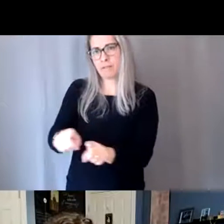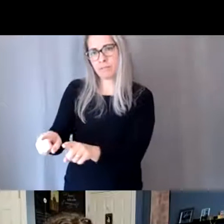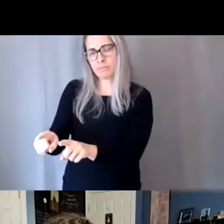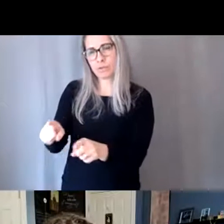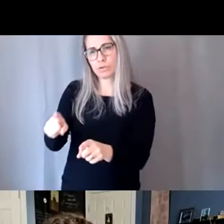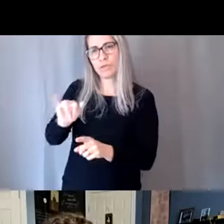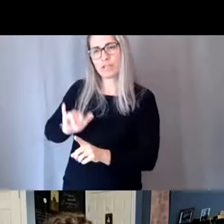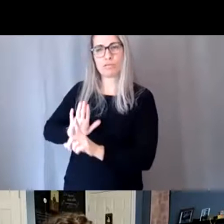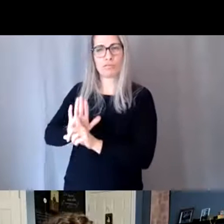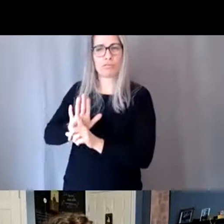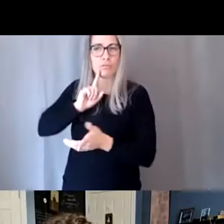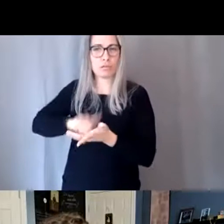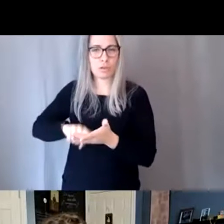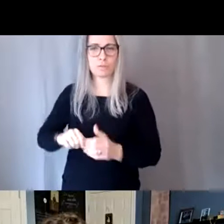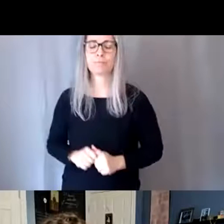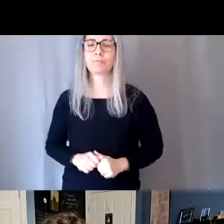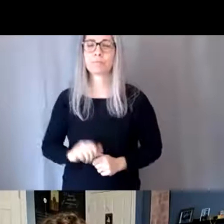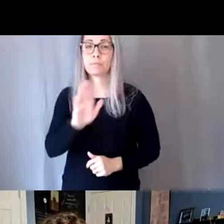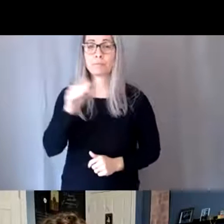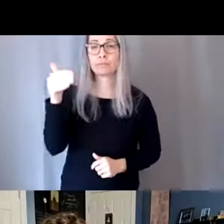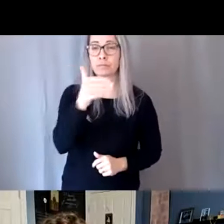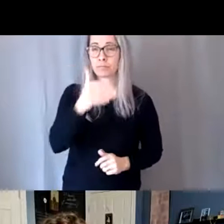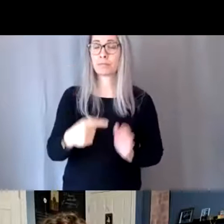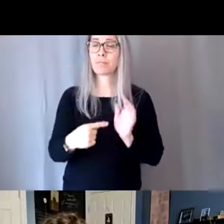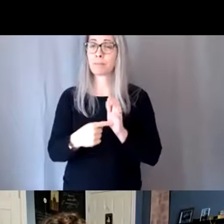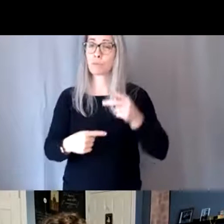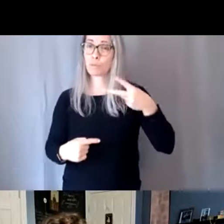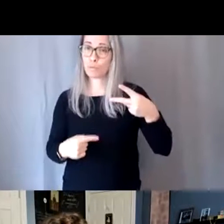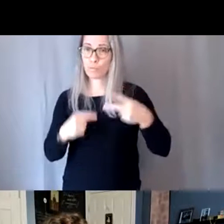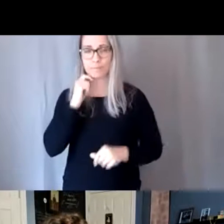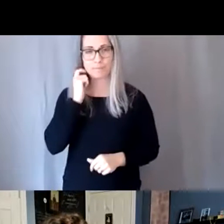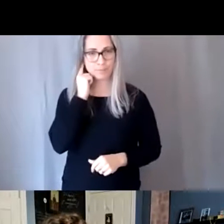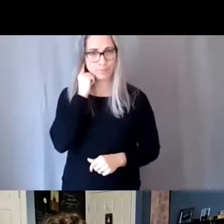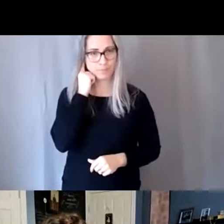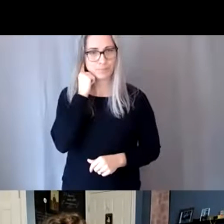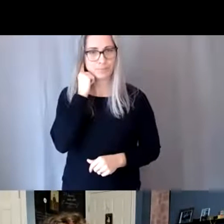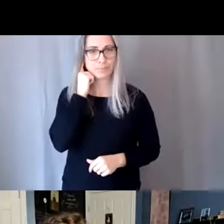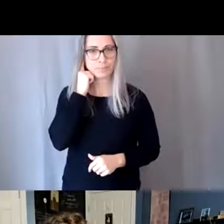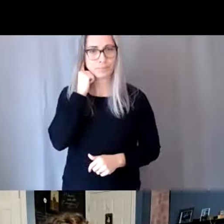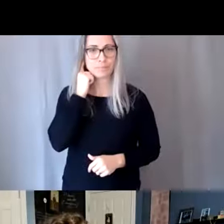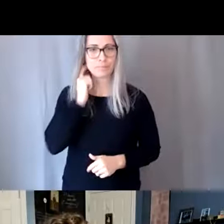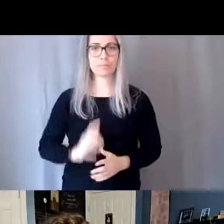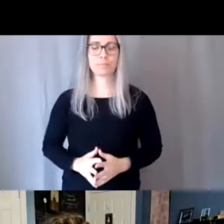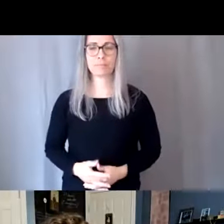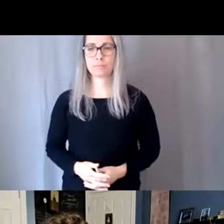so I want to flip to my second example here looking at how medicalization is turning up in